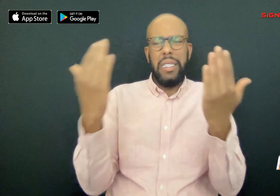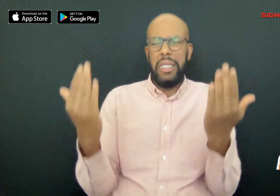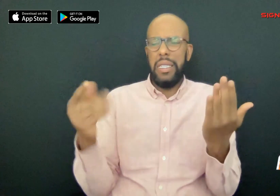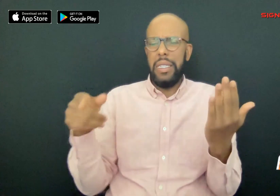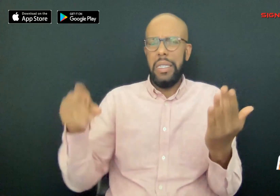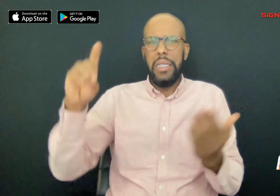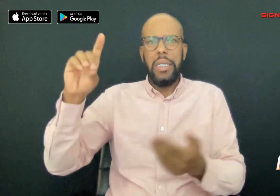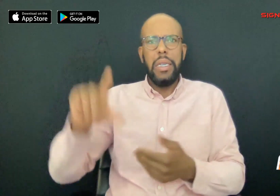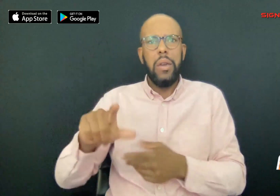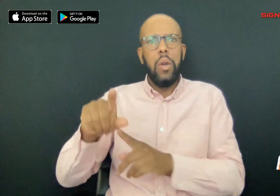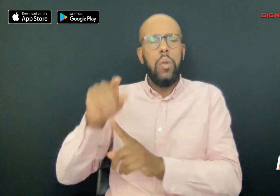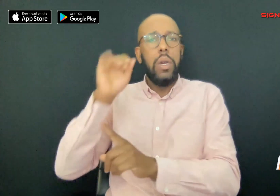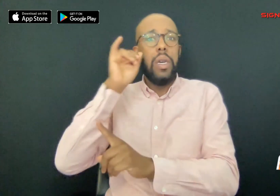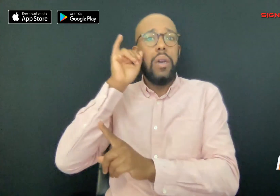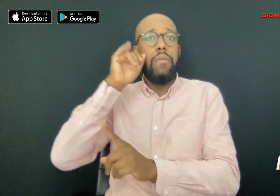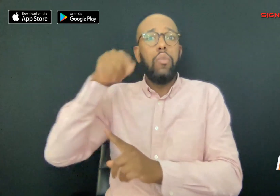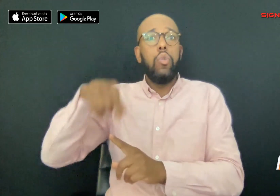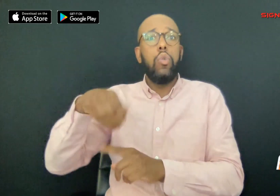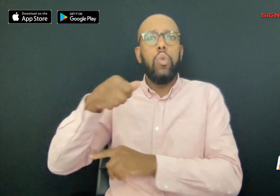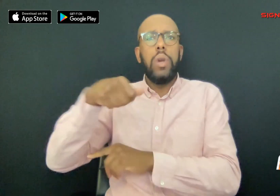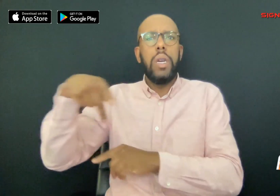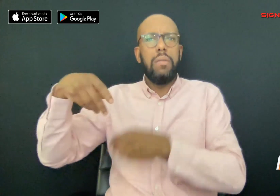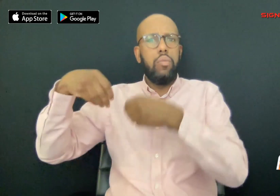you can download the Sign1News app